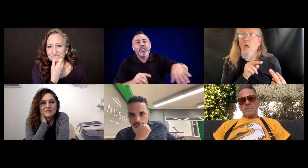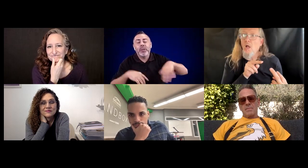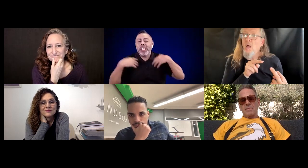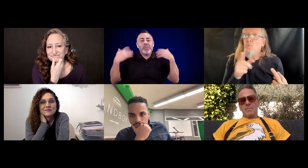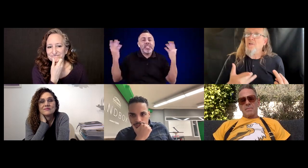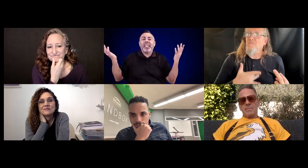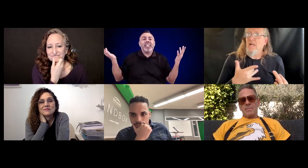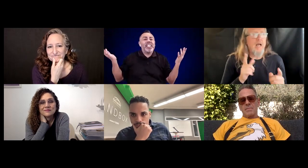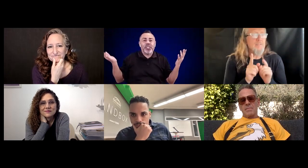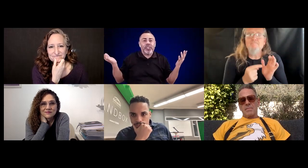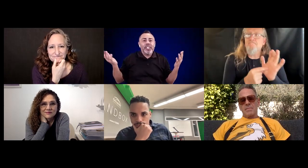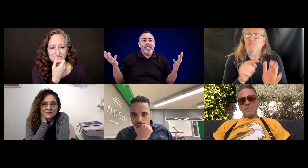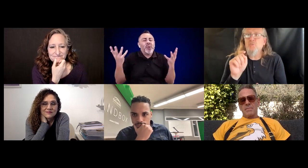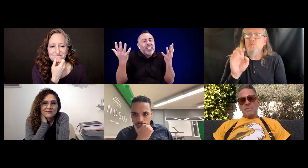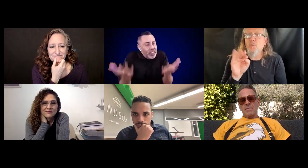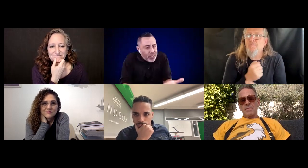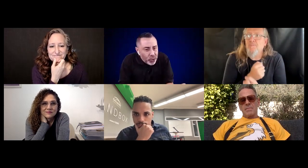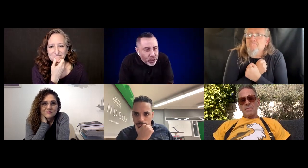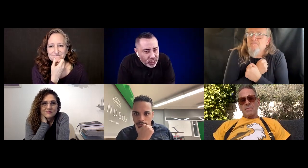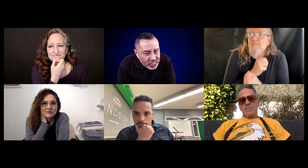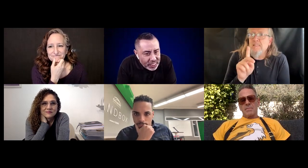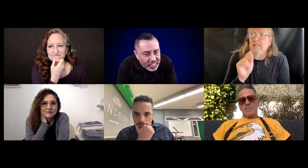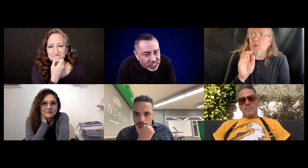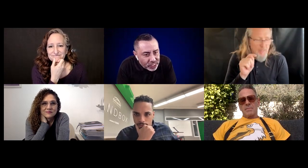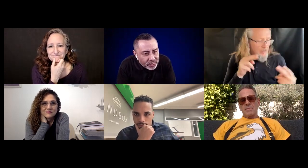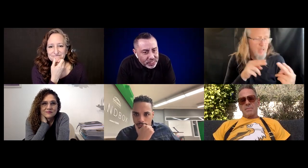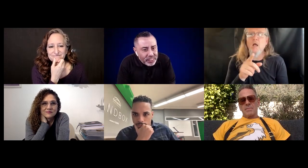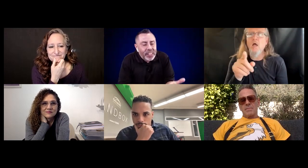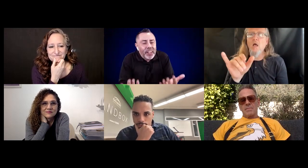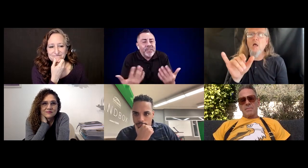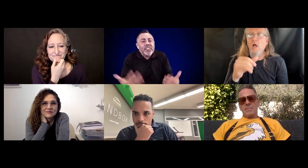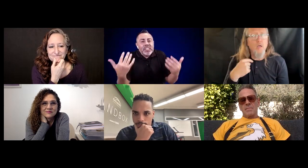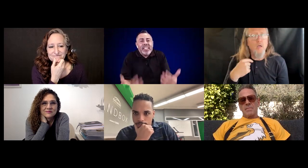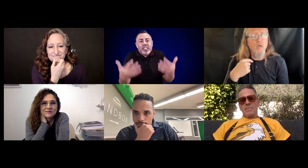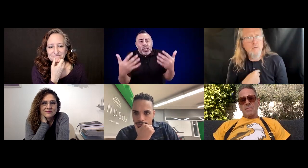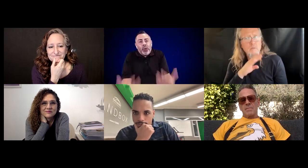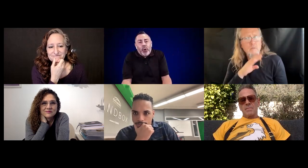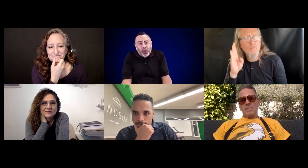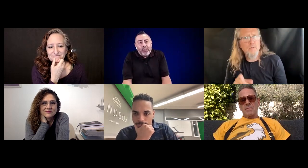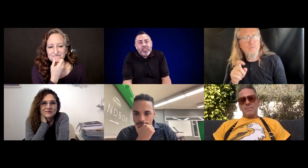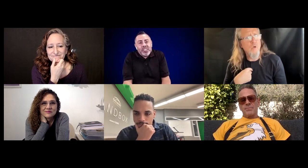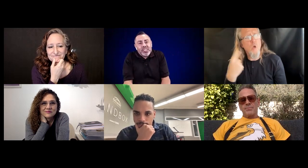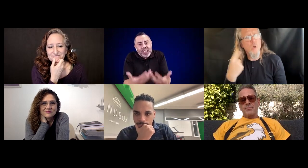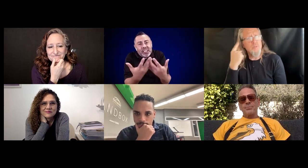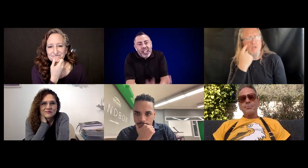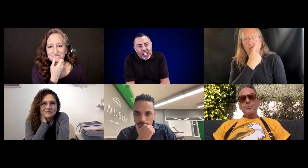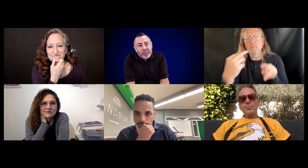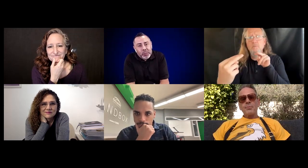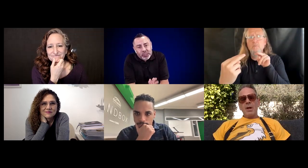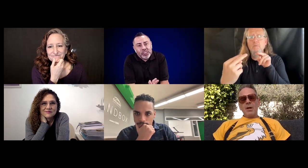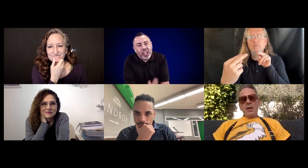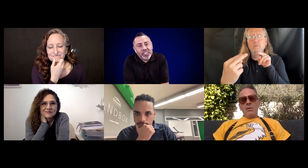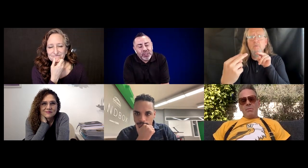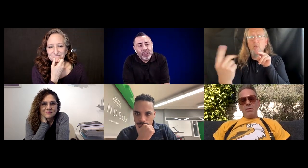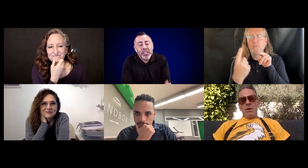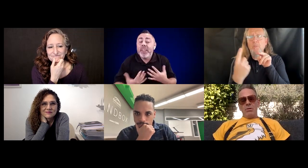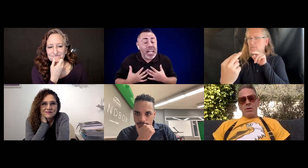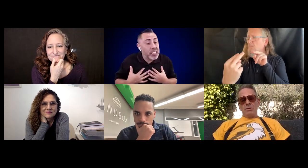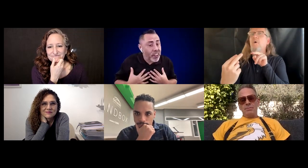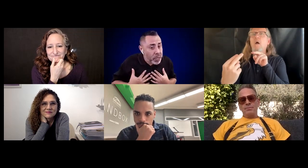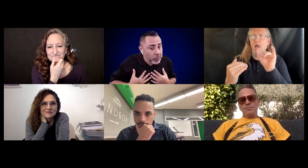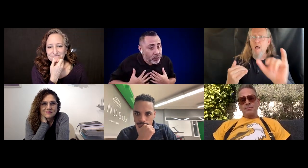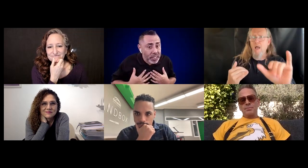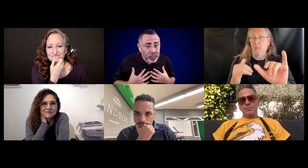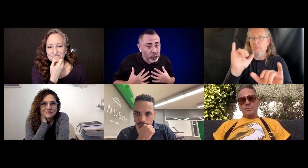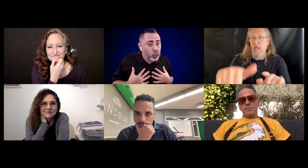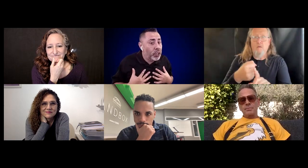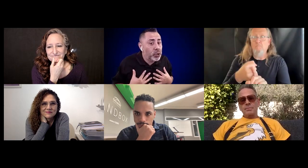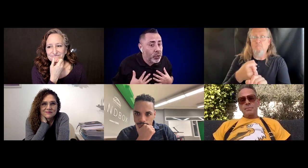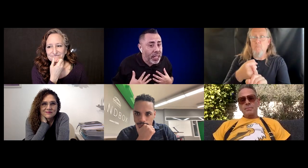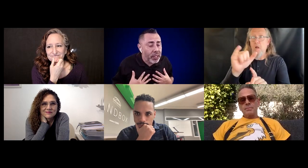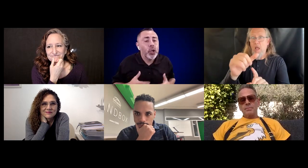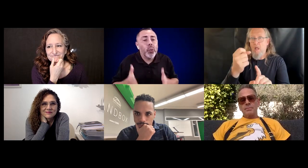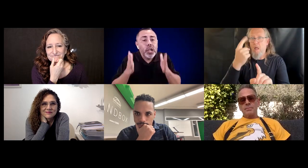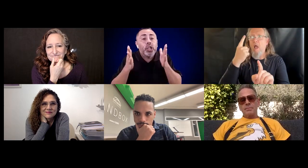So it becomes second nature. So even though you're looking at each other, it feels like it's the norm to state the name of the person you're talking to. As deaf people as a culture, we don't do that.